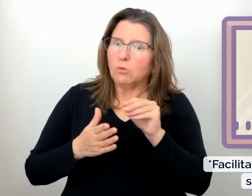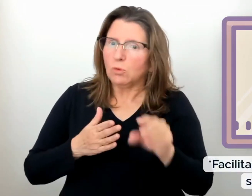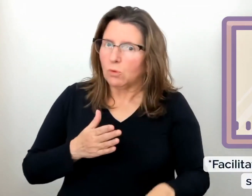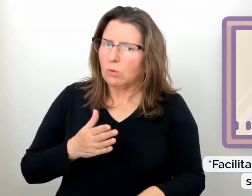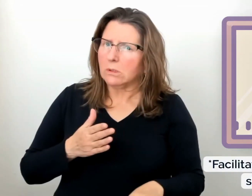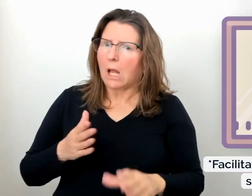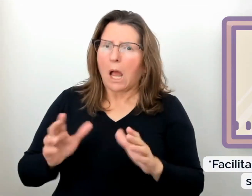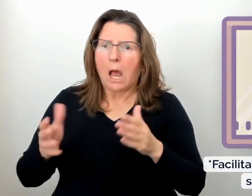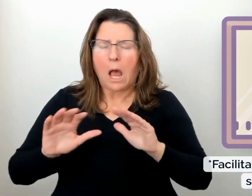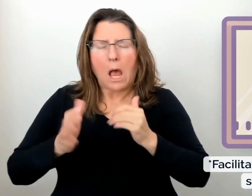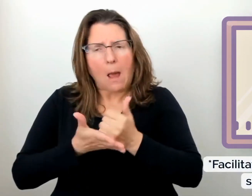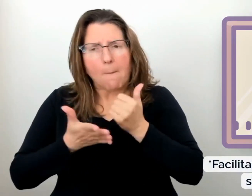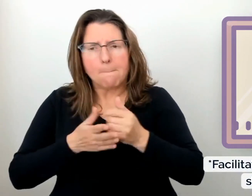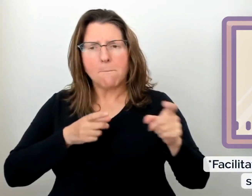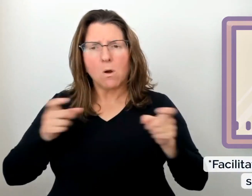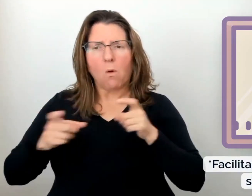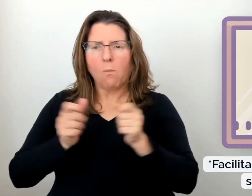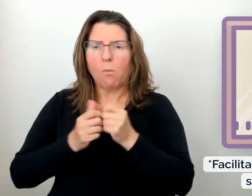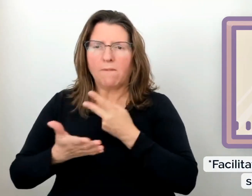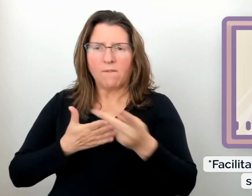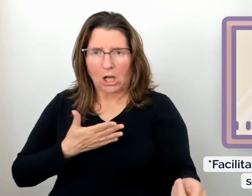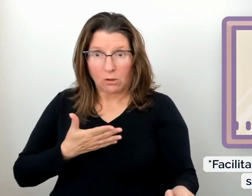They may need help coping with failure.